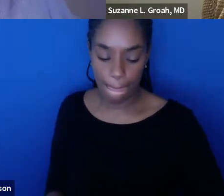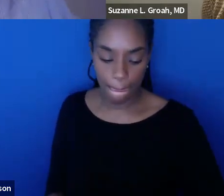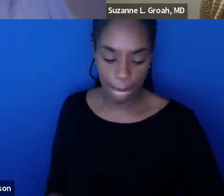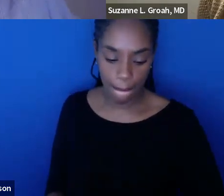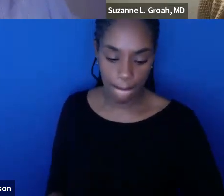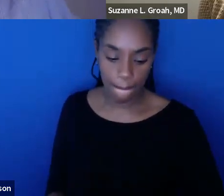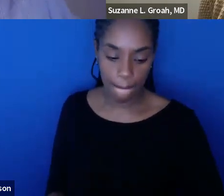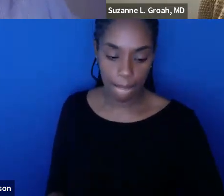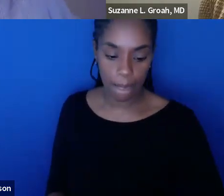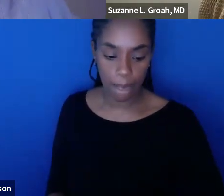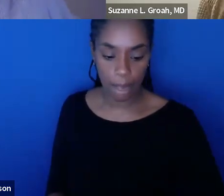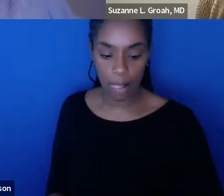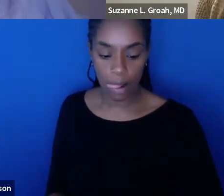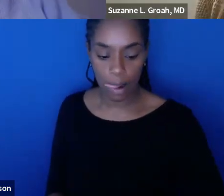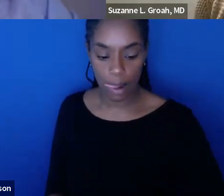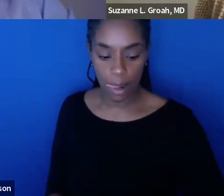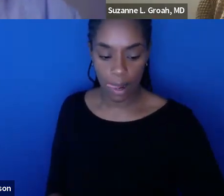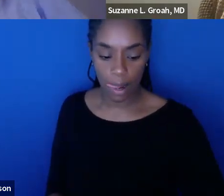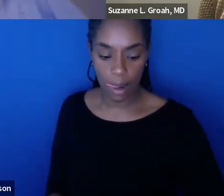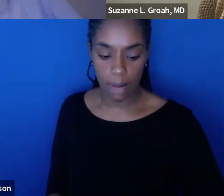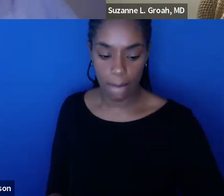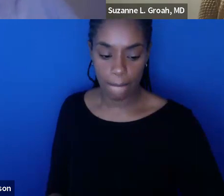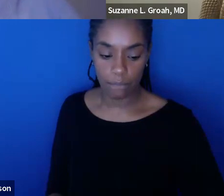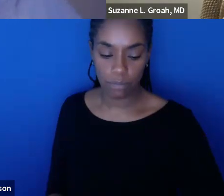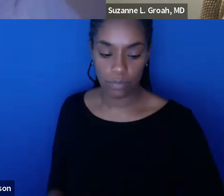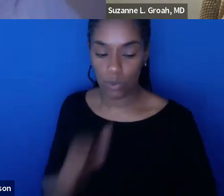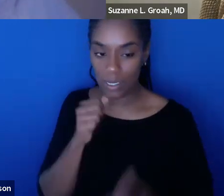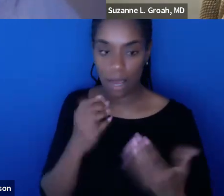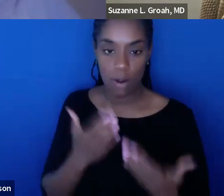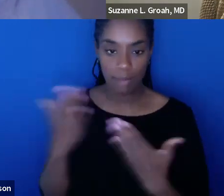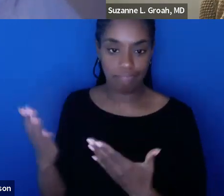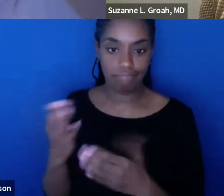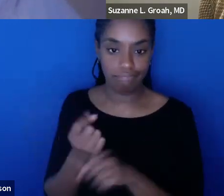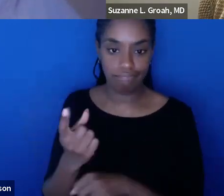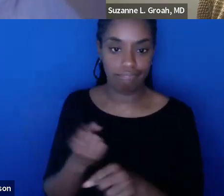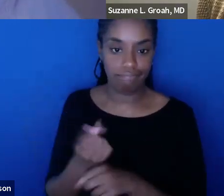So we’re not recommending at this point annual urodynamics anymore for sure.